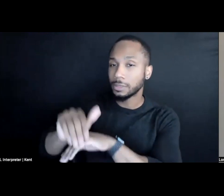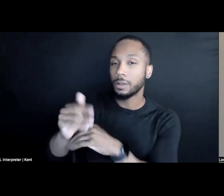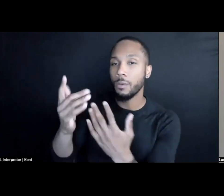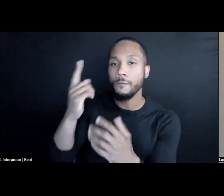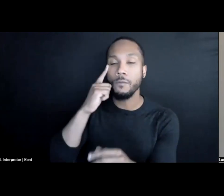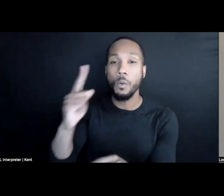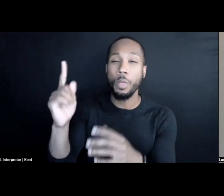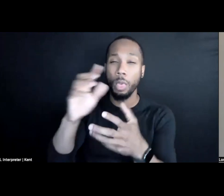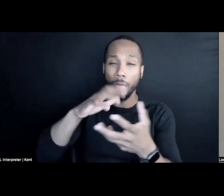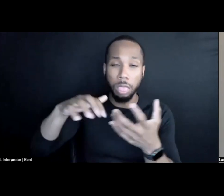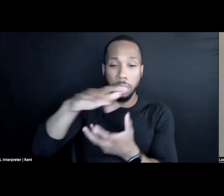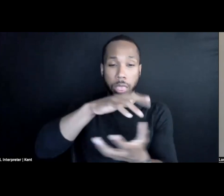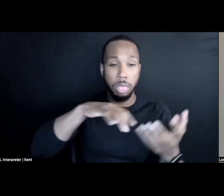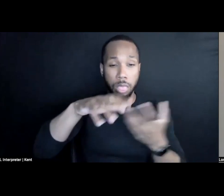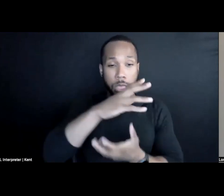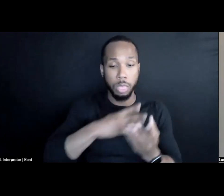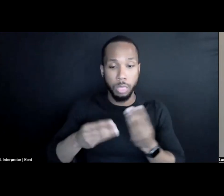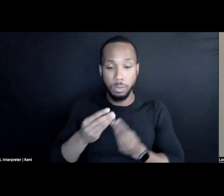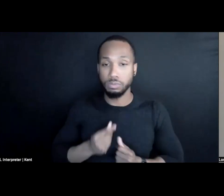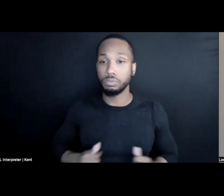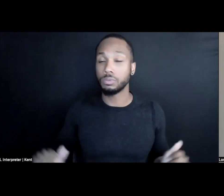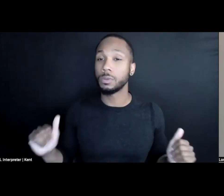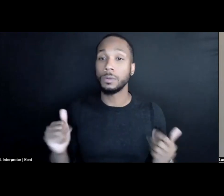in my chest to die down, for weariness and tomorrow’s